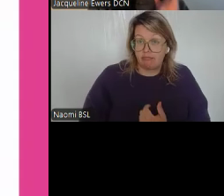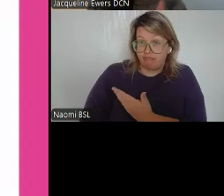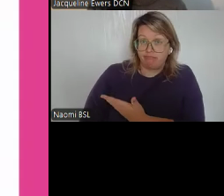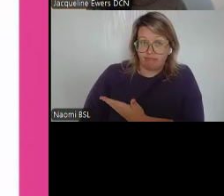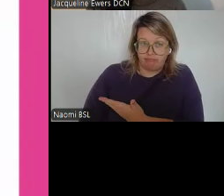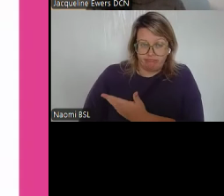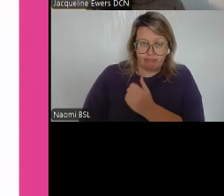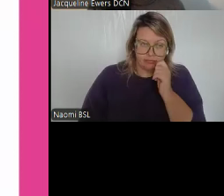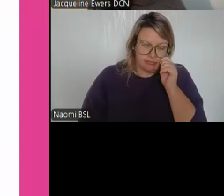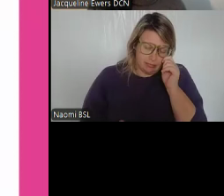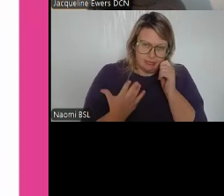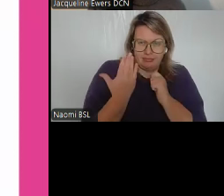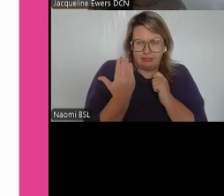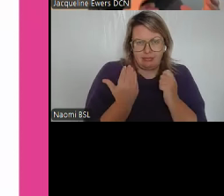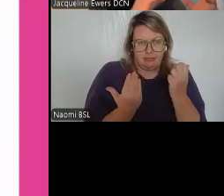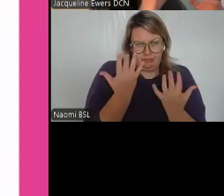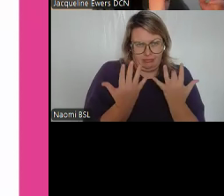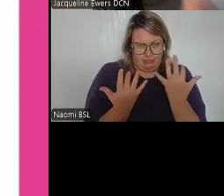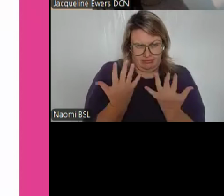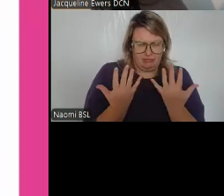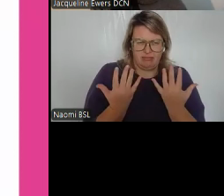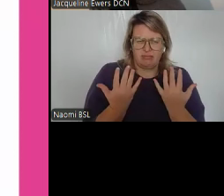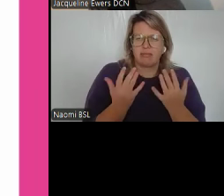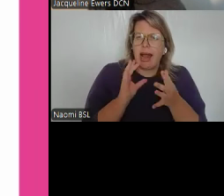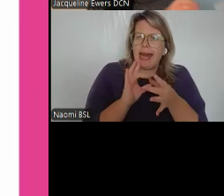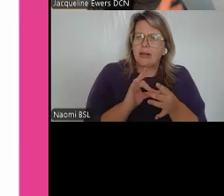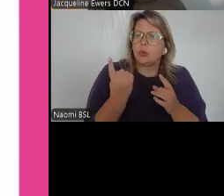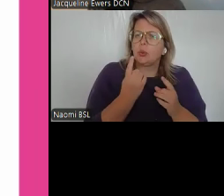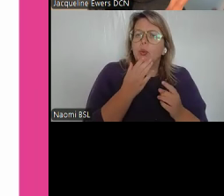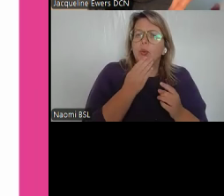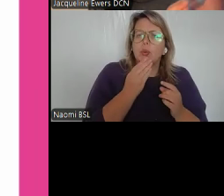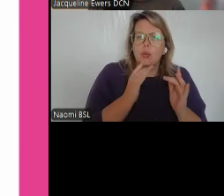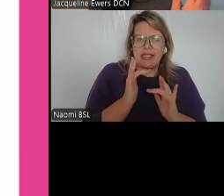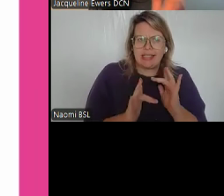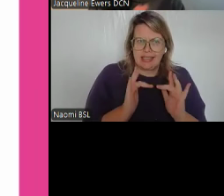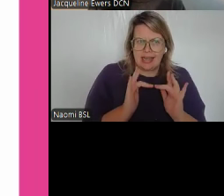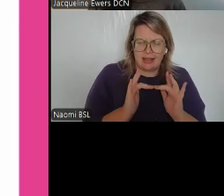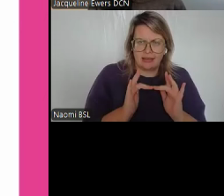These are some statistics about internet users by profile,